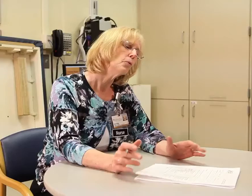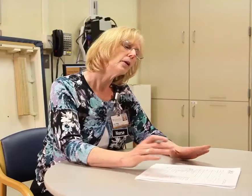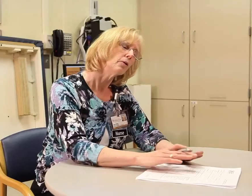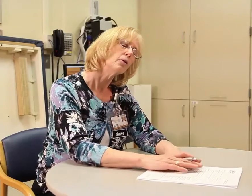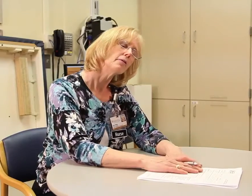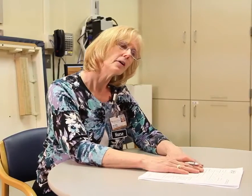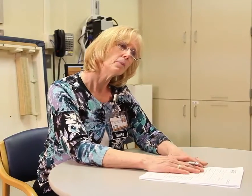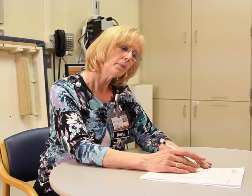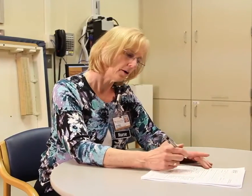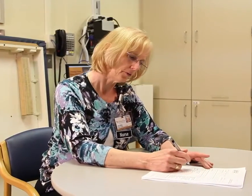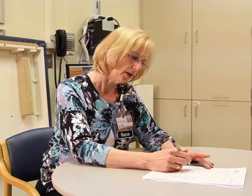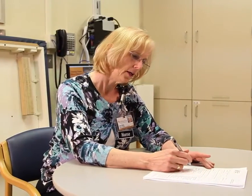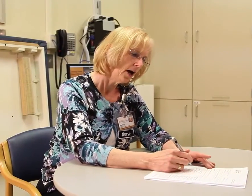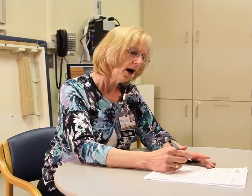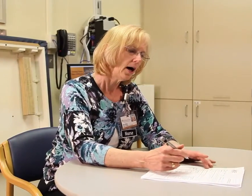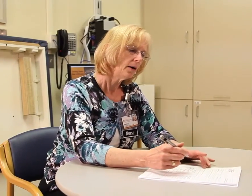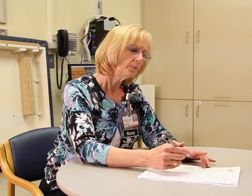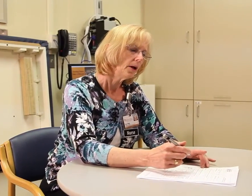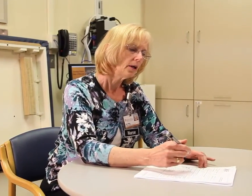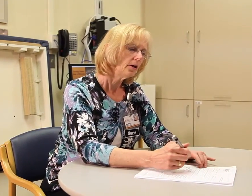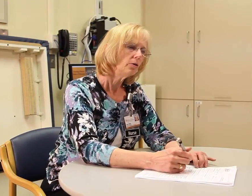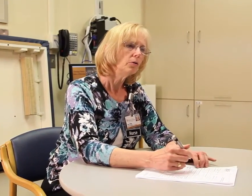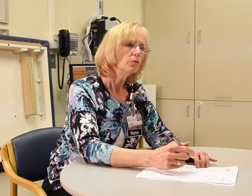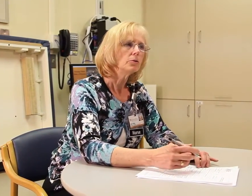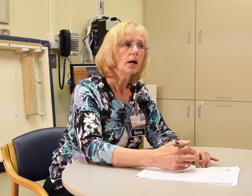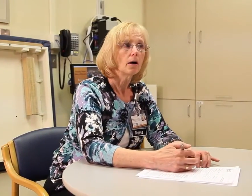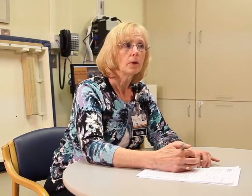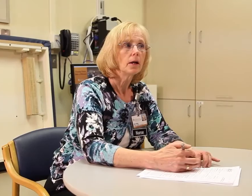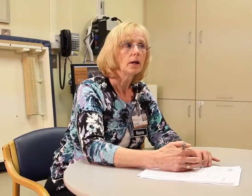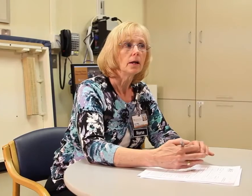We know you have cerebral palsy. Can you tell me